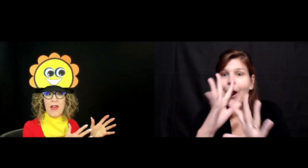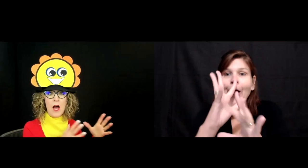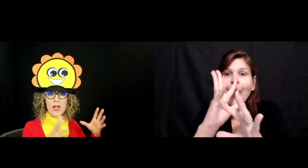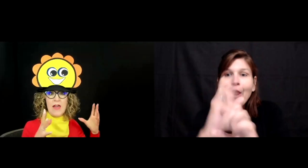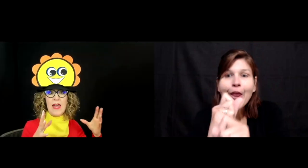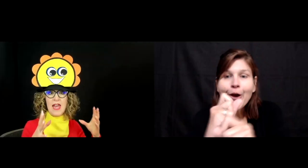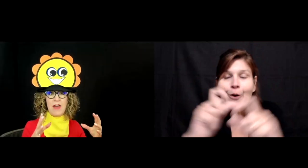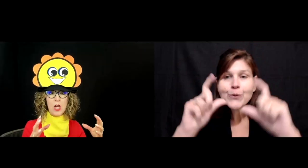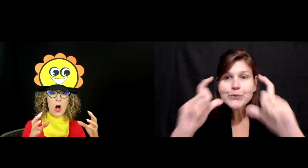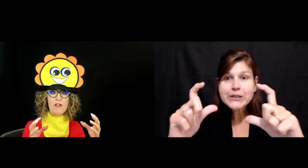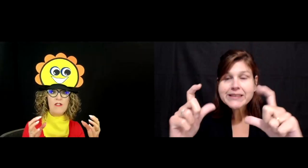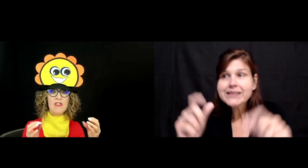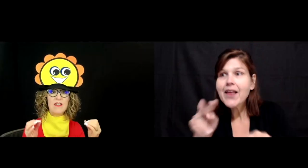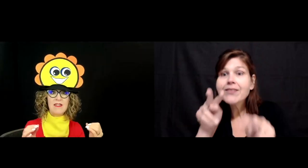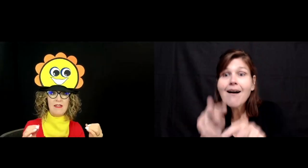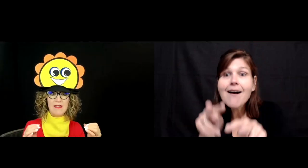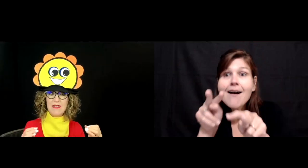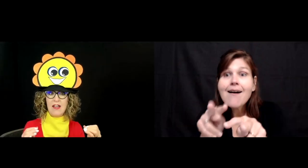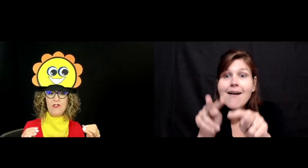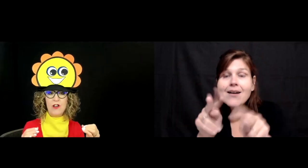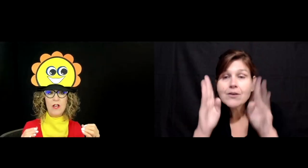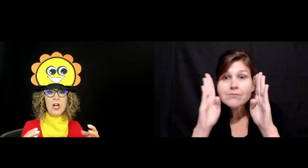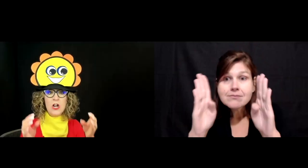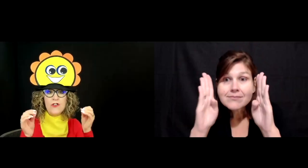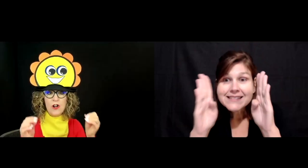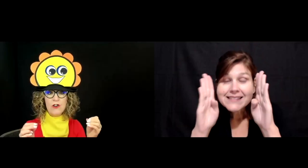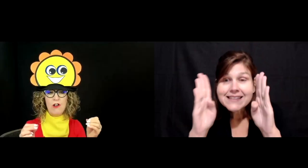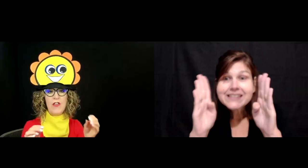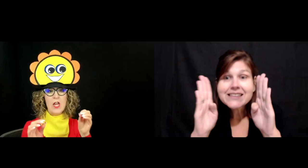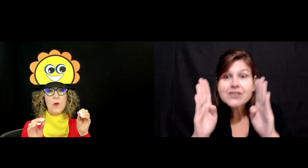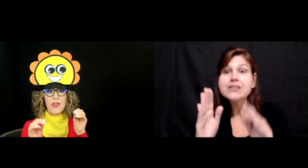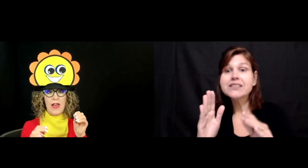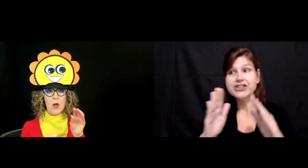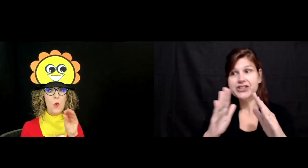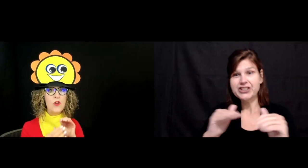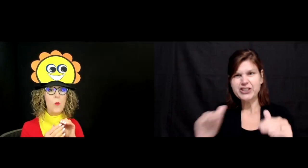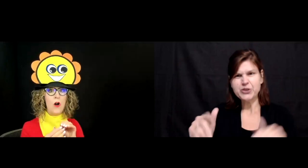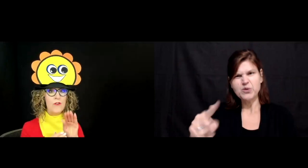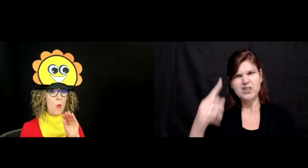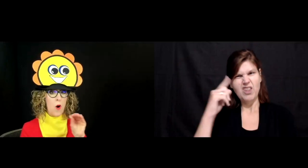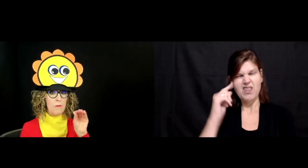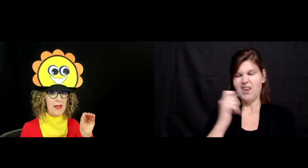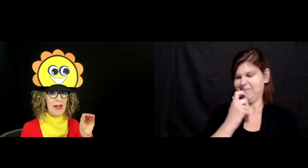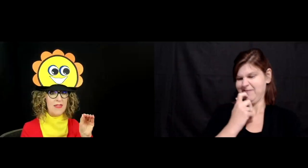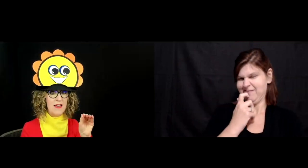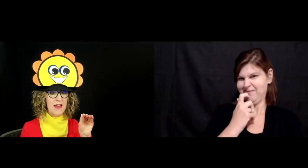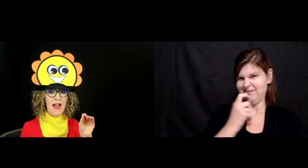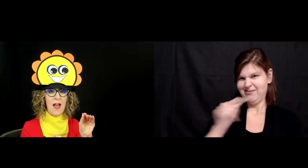They give it constant, consistent attention. Children that you would think wouldn't watch for one minute